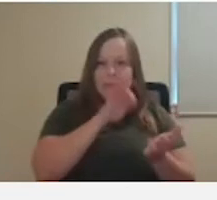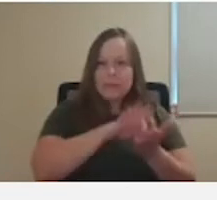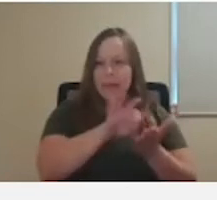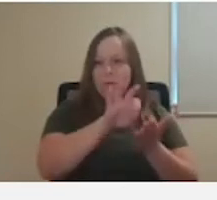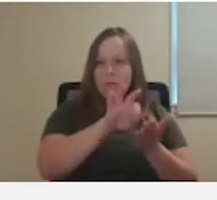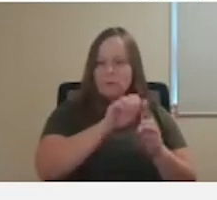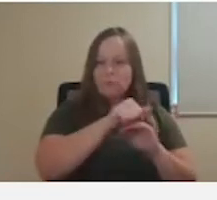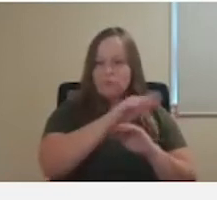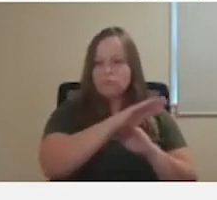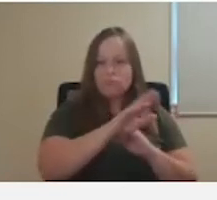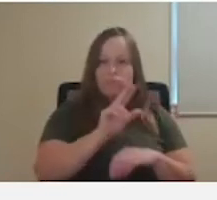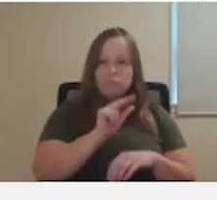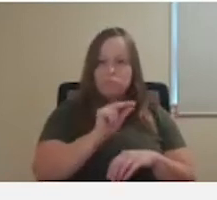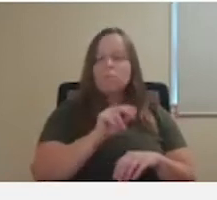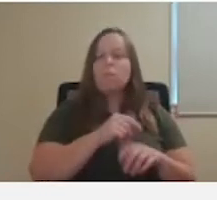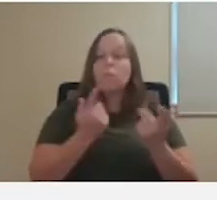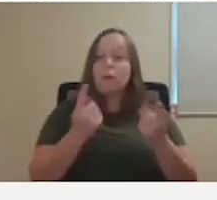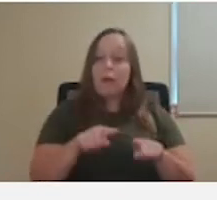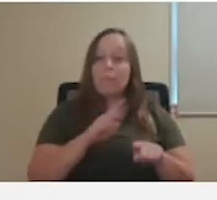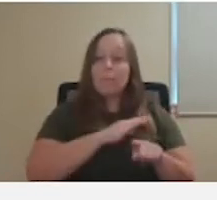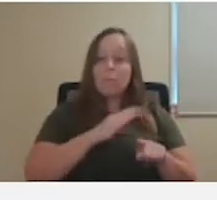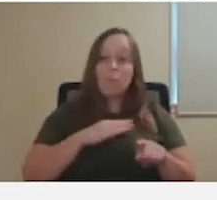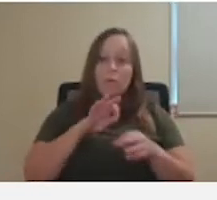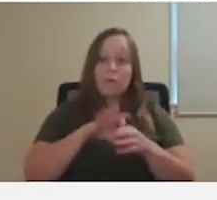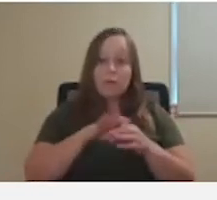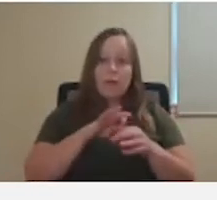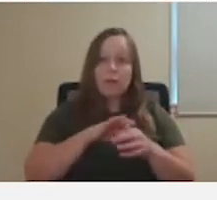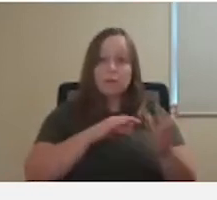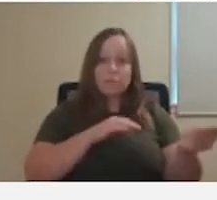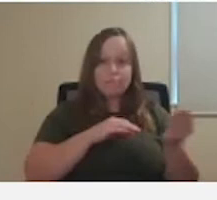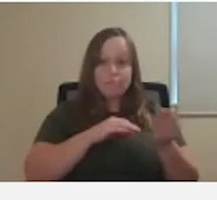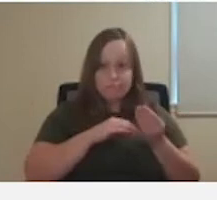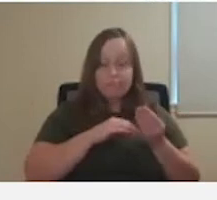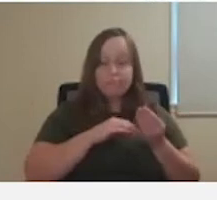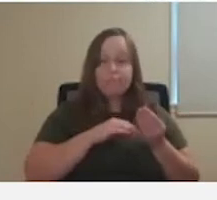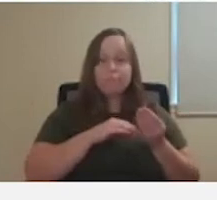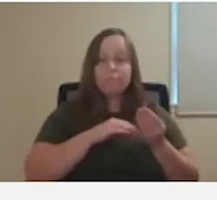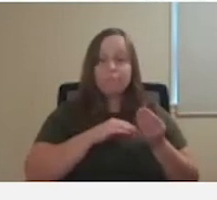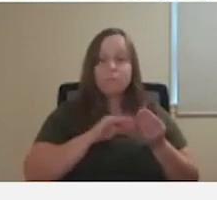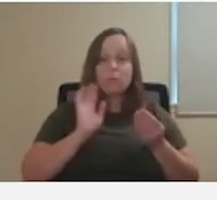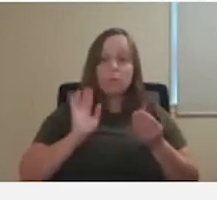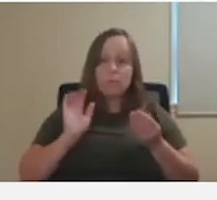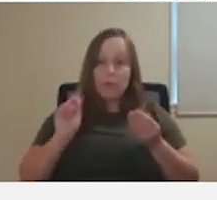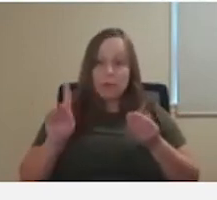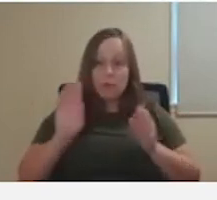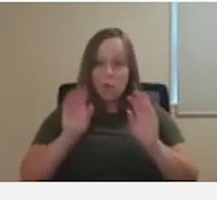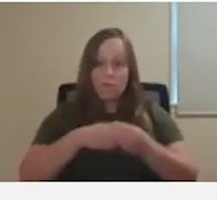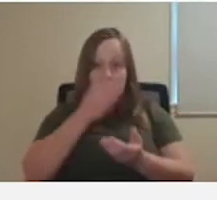Instead, the Board of Elections takes your ballot, goes back to their office, verifies your voter